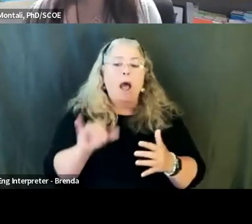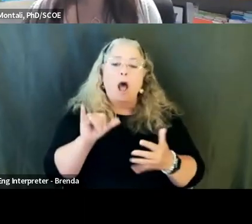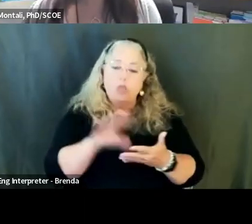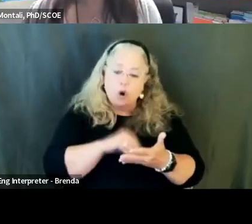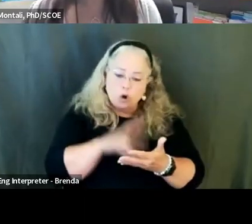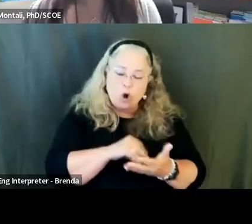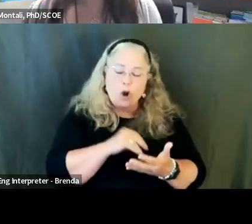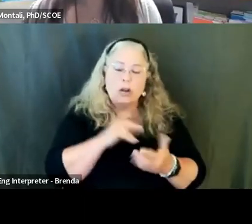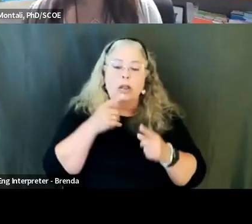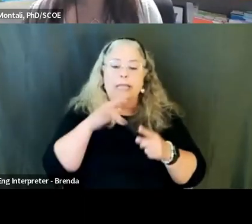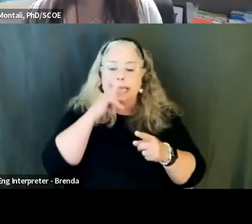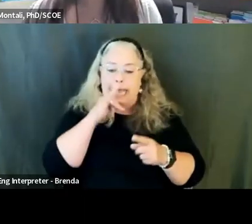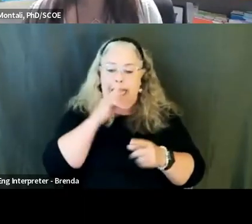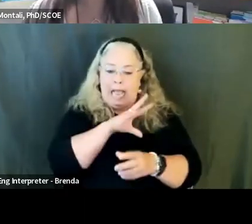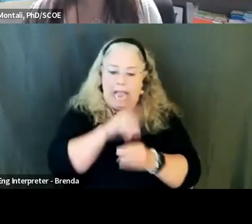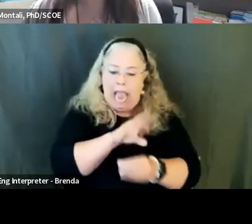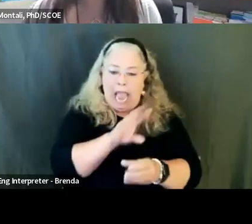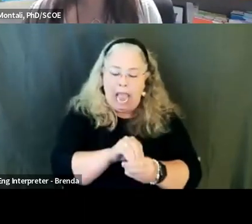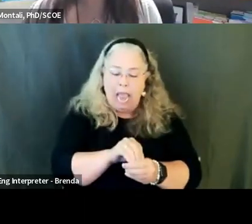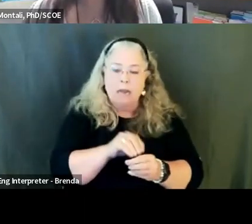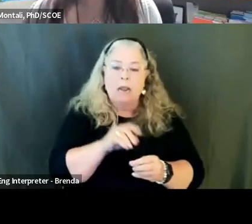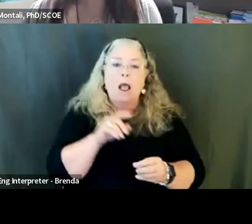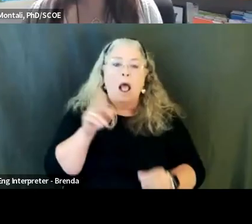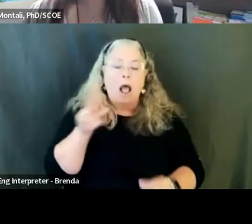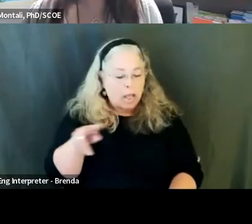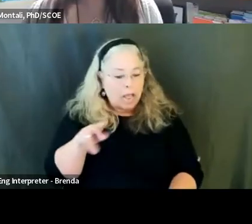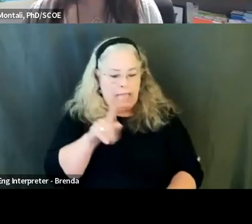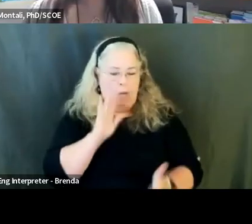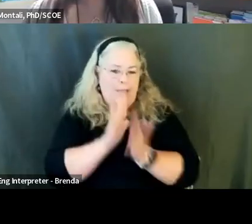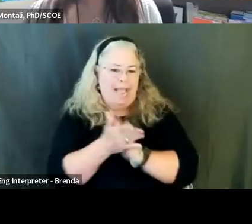when they're doing this and they'll get addicted to that look on the kid’s faces and the loud